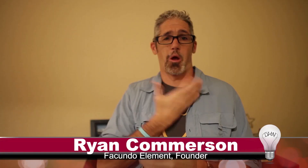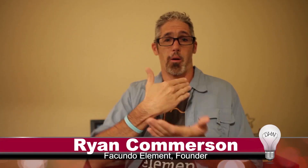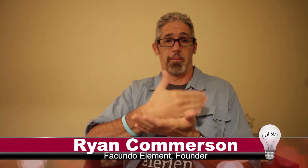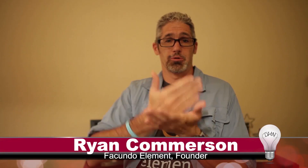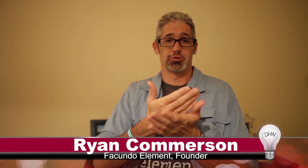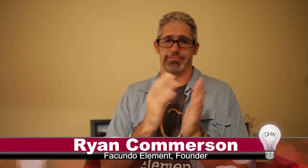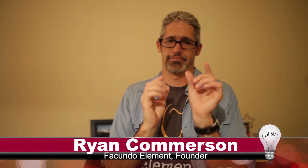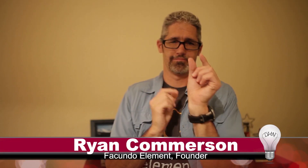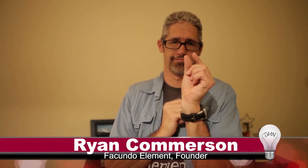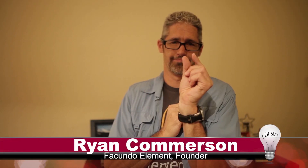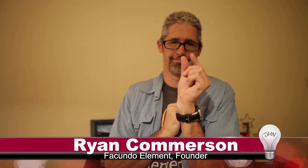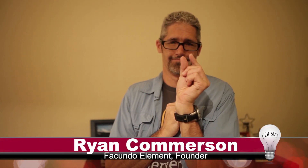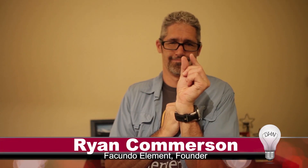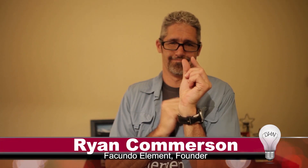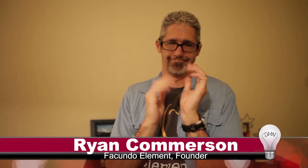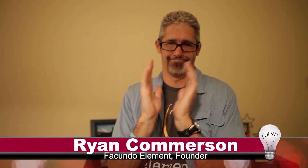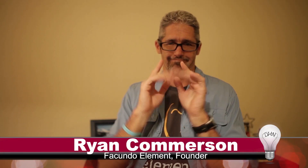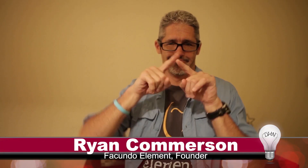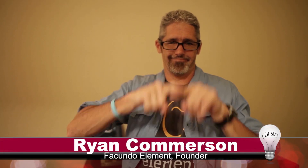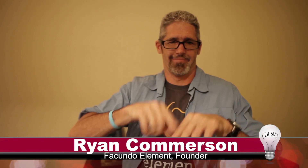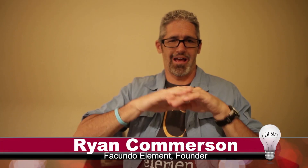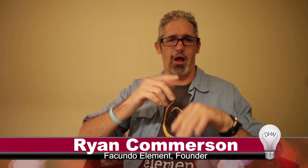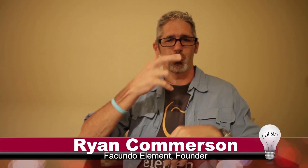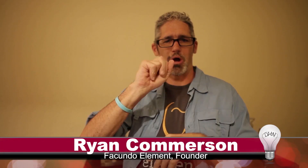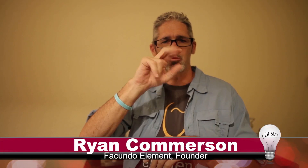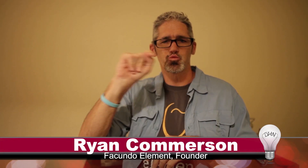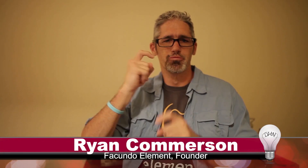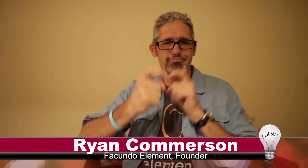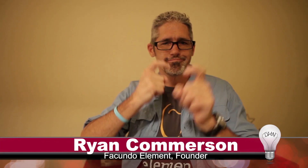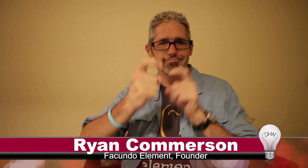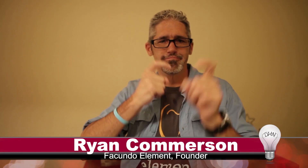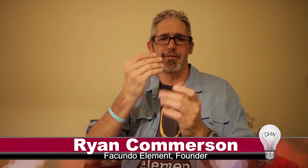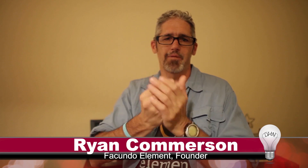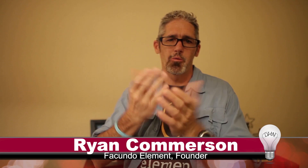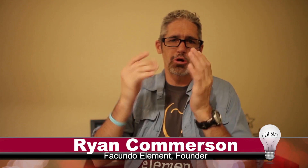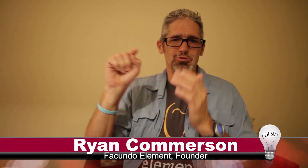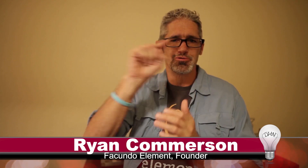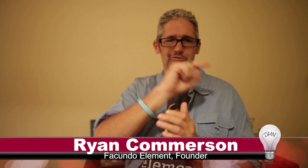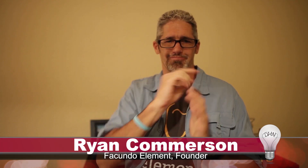Ryan Commerson: “Our budget is very little. We rely heavily on donations from the community,